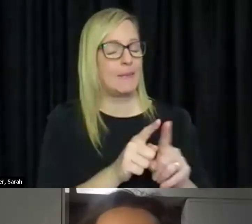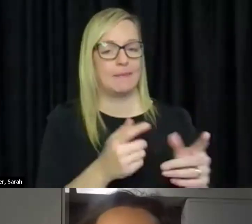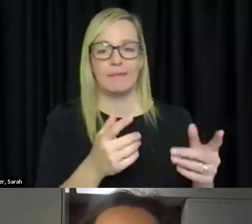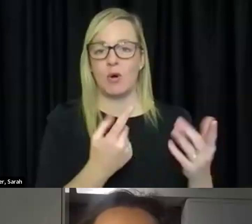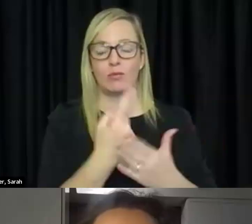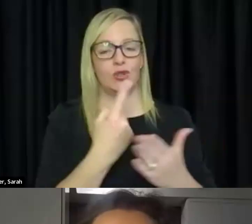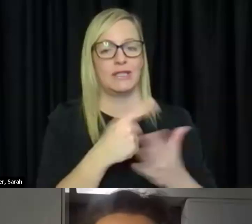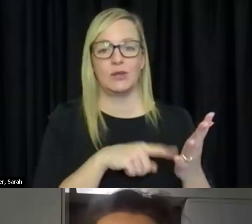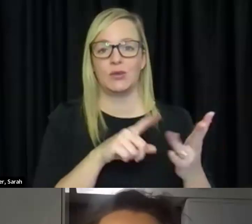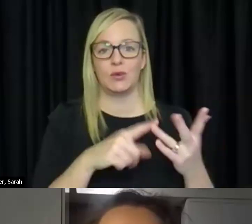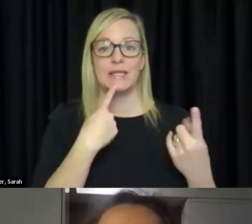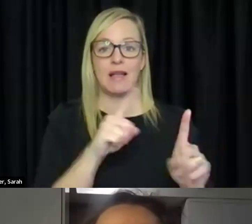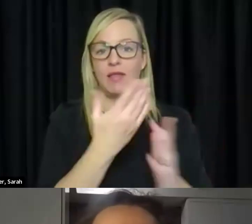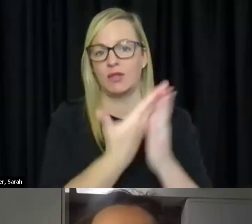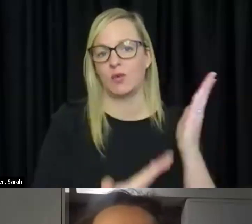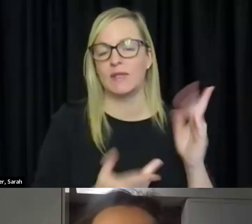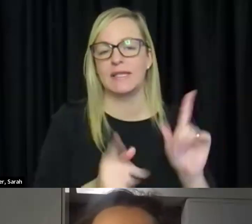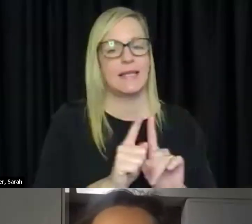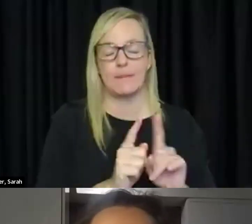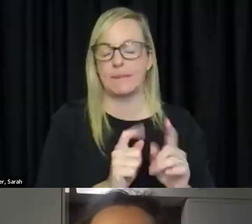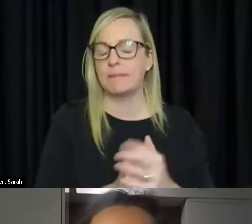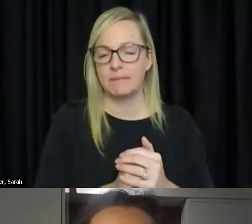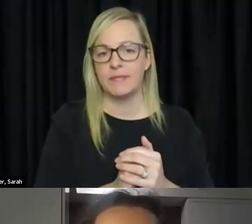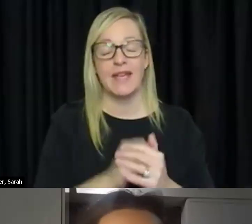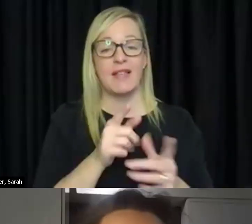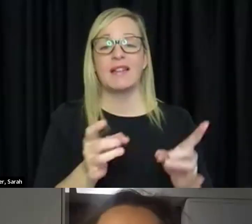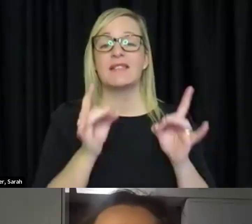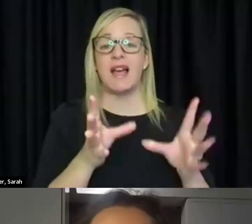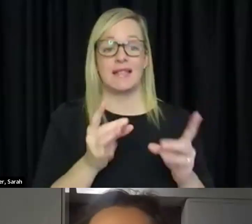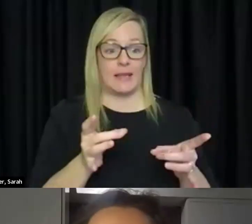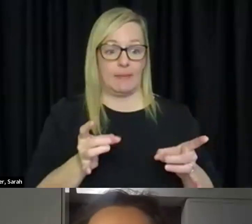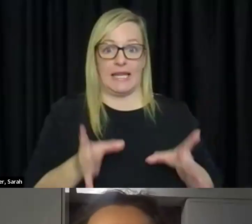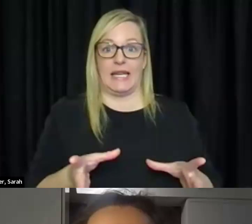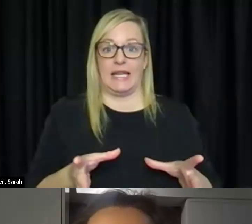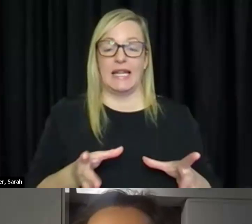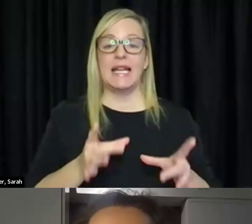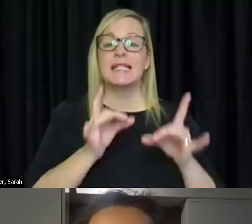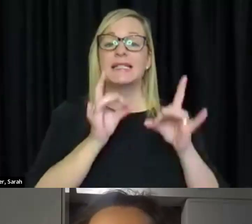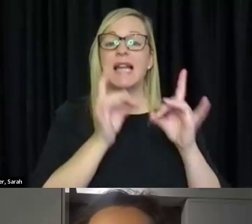them to be able to tell their stories. That starts from the very beginning. It starts from having a